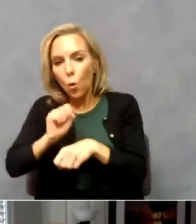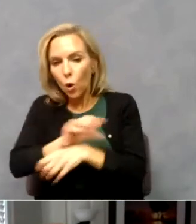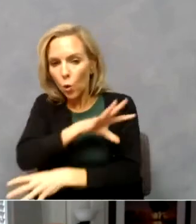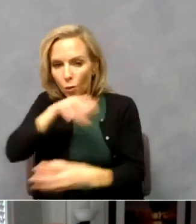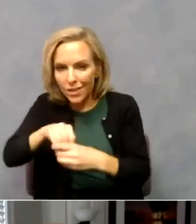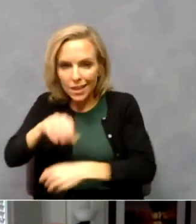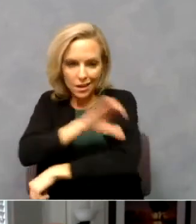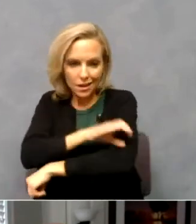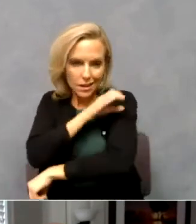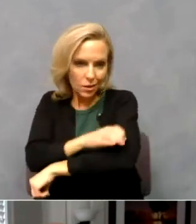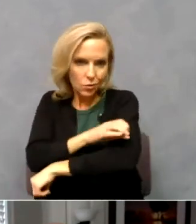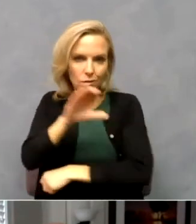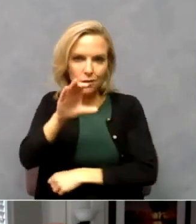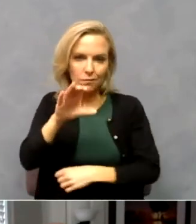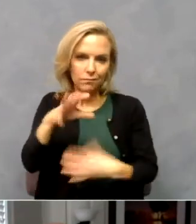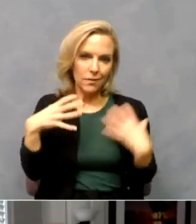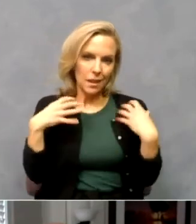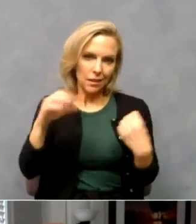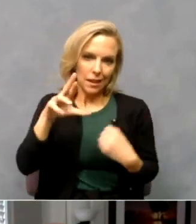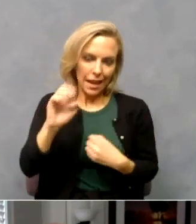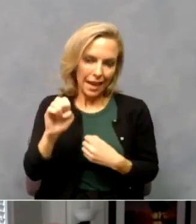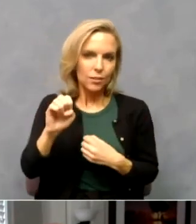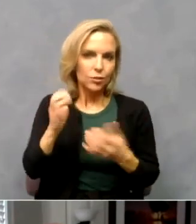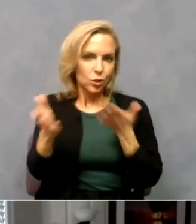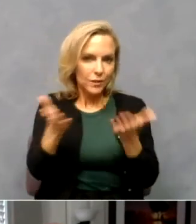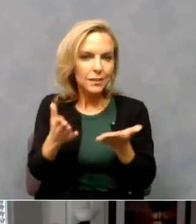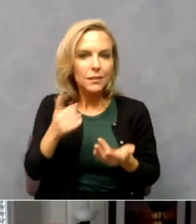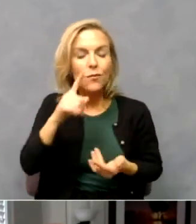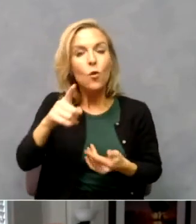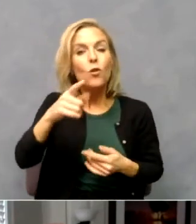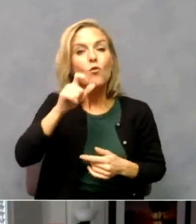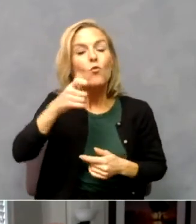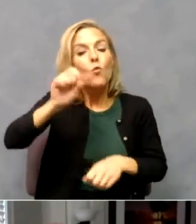is also people who greet you and sign you in the front desk. It's people who